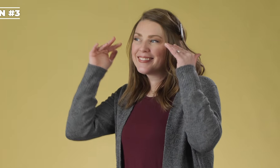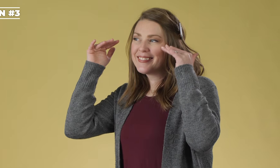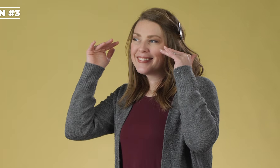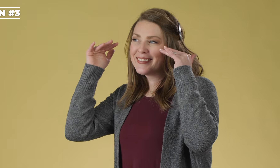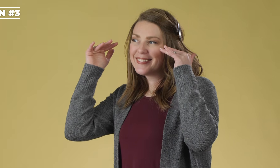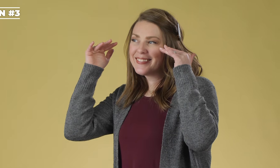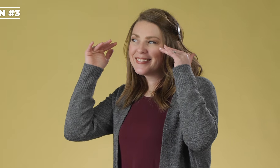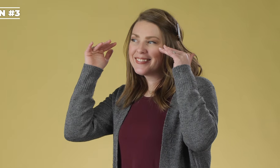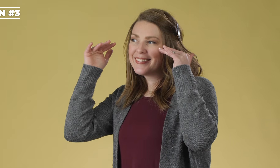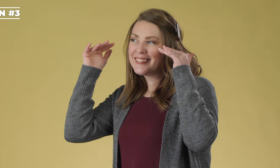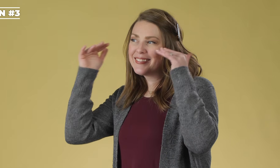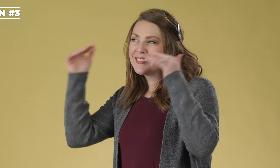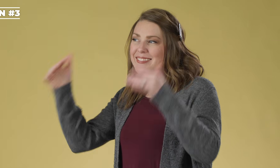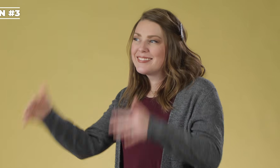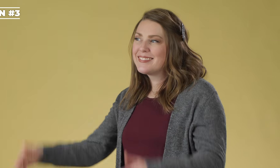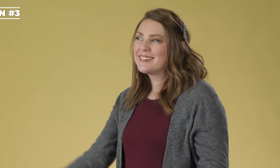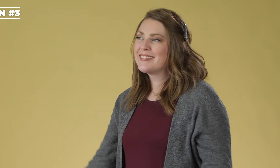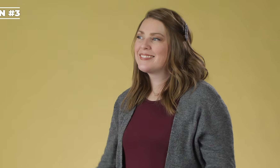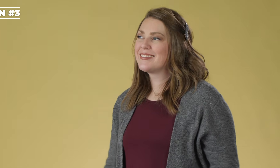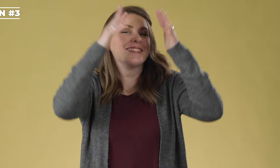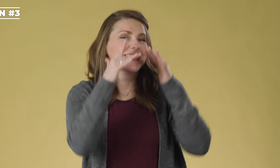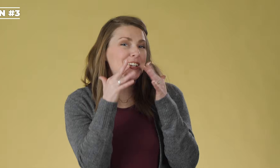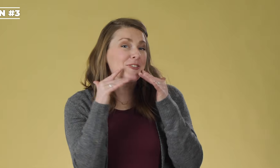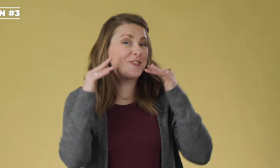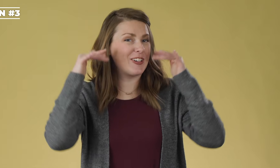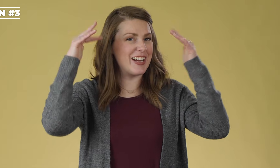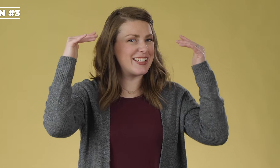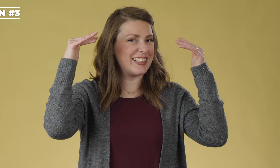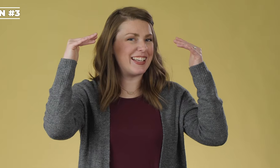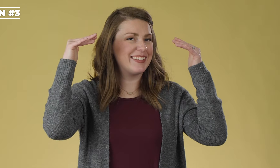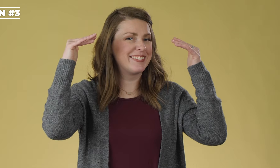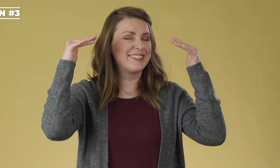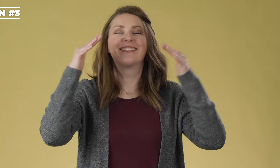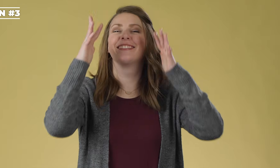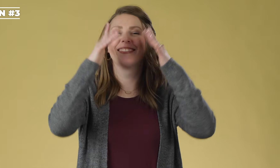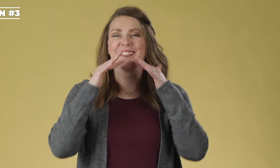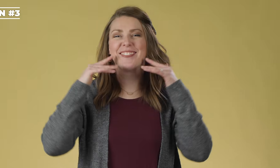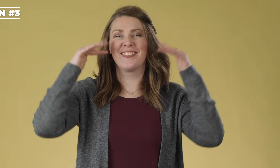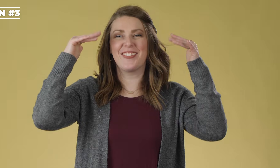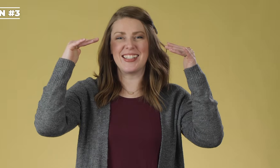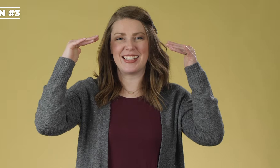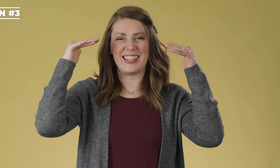but your fingers are wiggly, you're friendly, friendly.